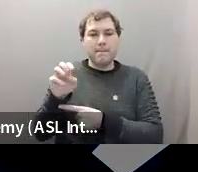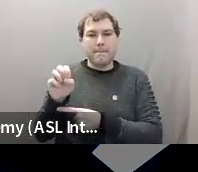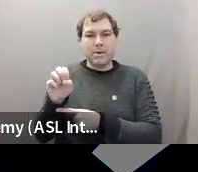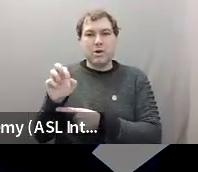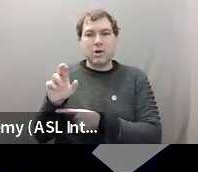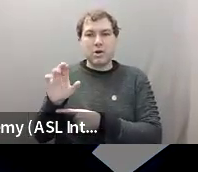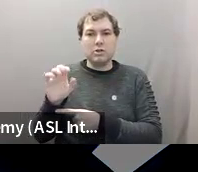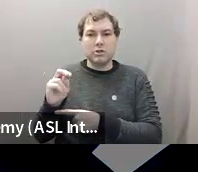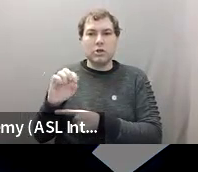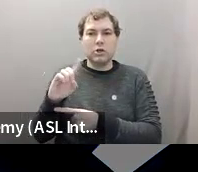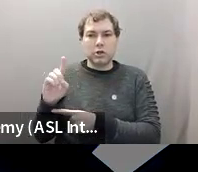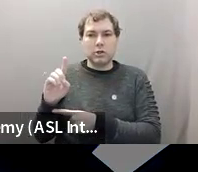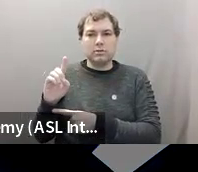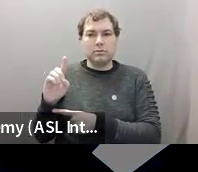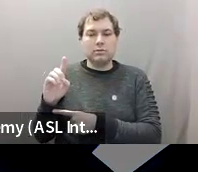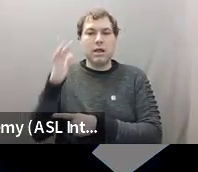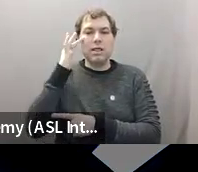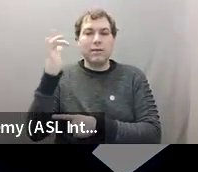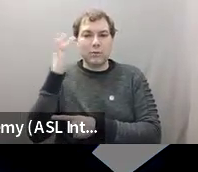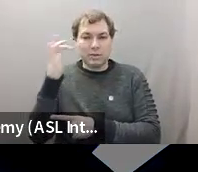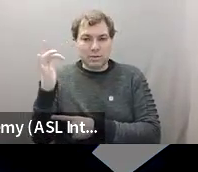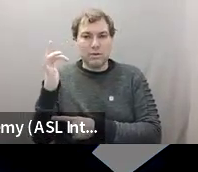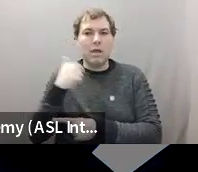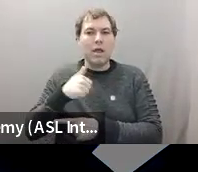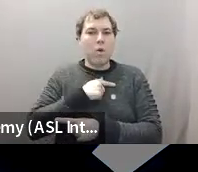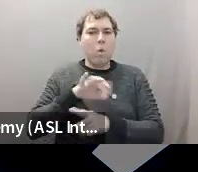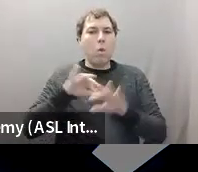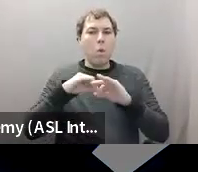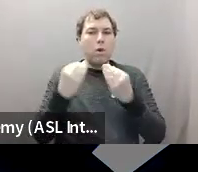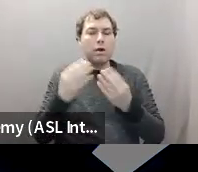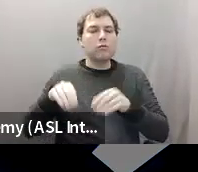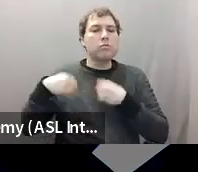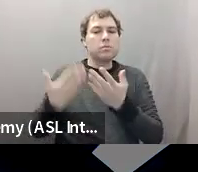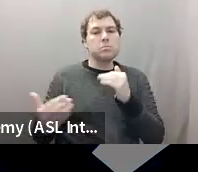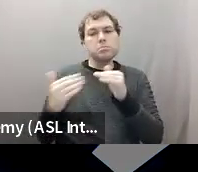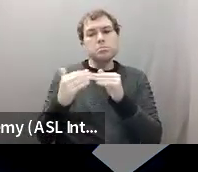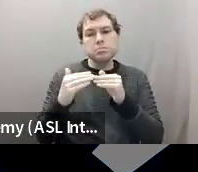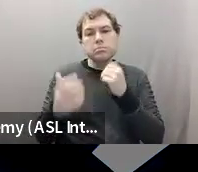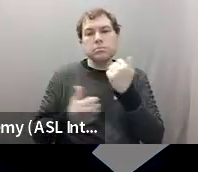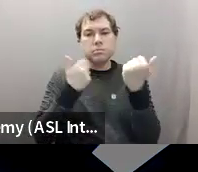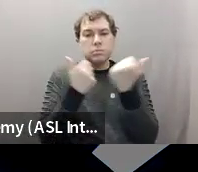Lynnie Downum-Hanzal: and Lynnie Downum-Hanzal: everyone. Our our organization has a peer support group every Wednesday.